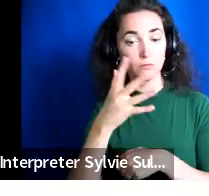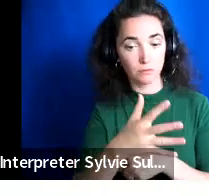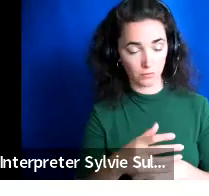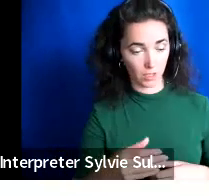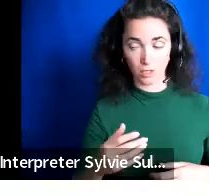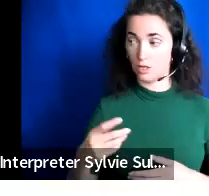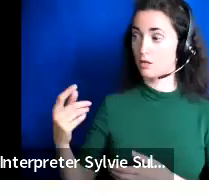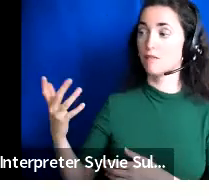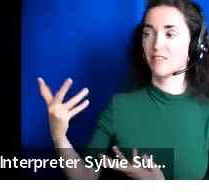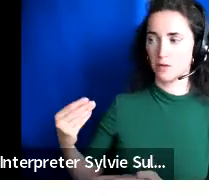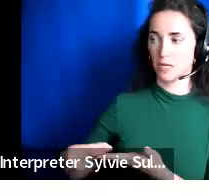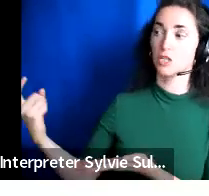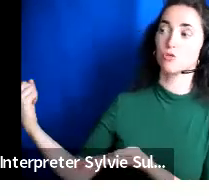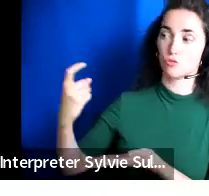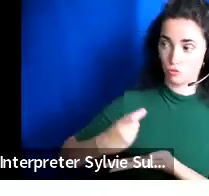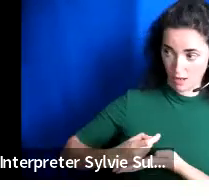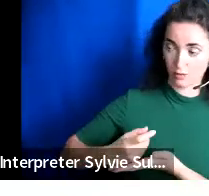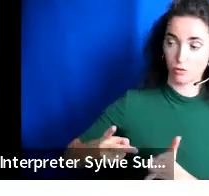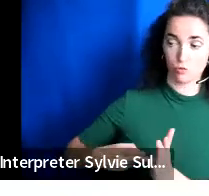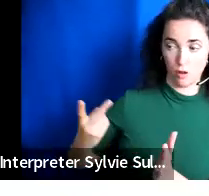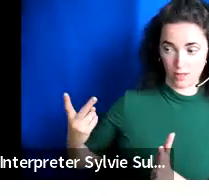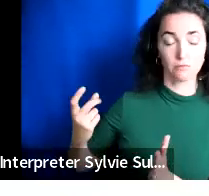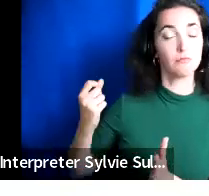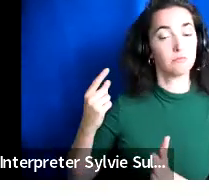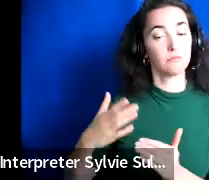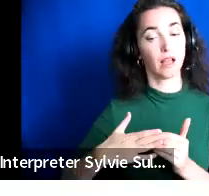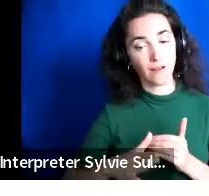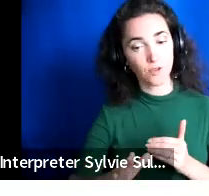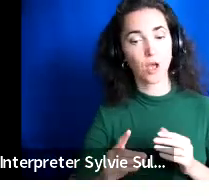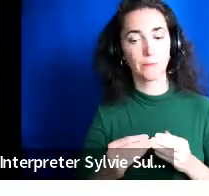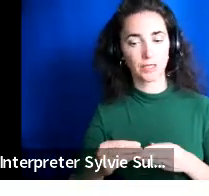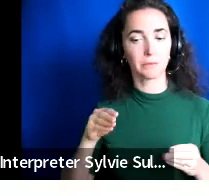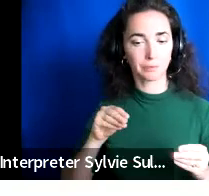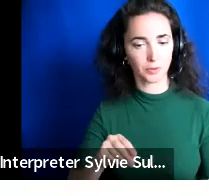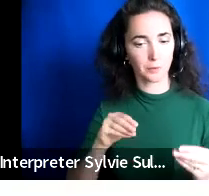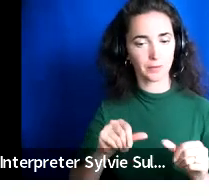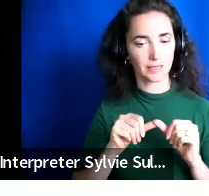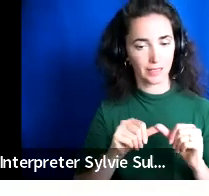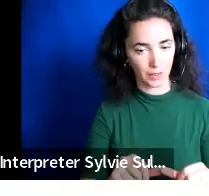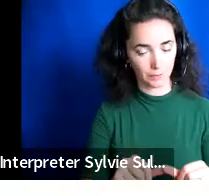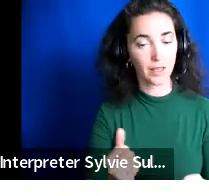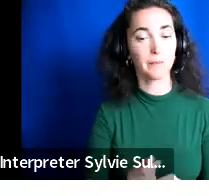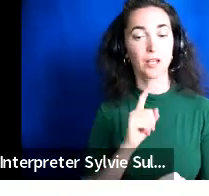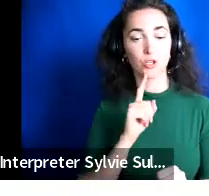Beyond these initial grants and so forth, and a plan to increase and maintain up to 90% in State answer rate.